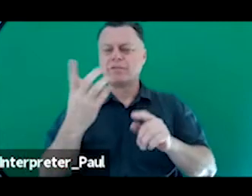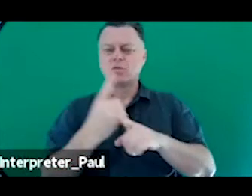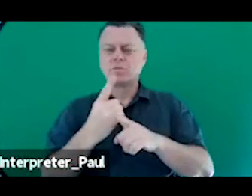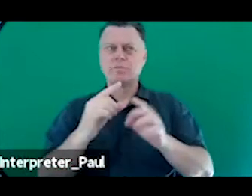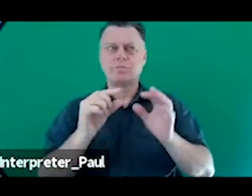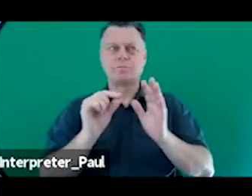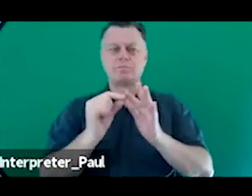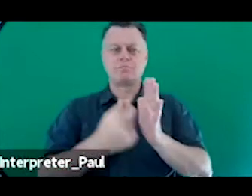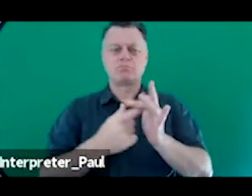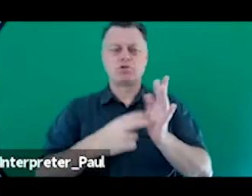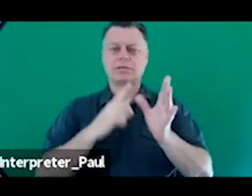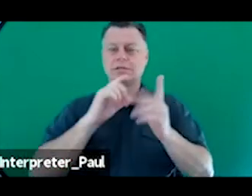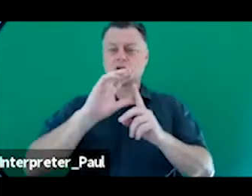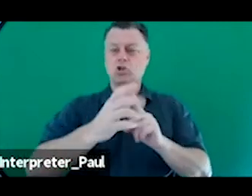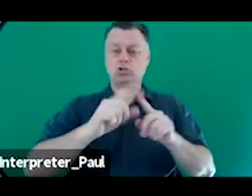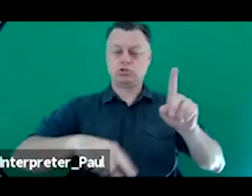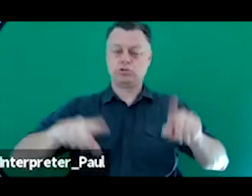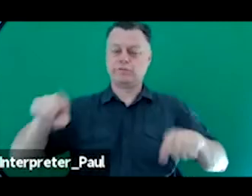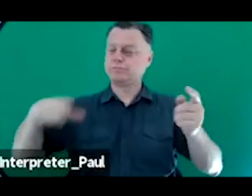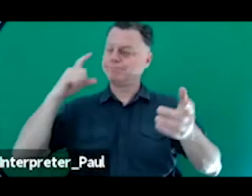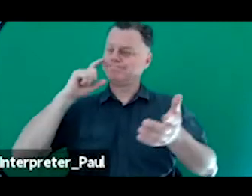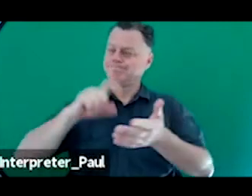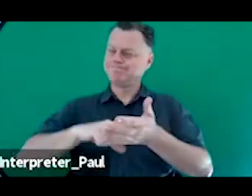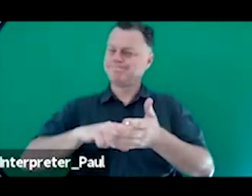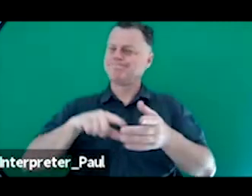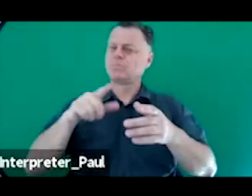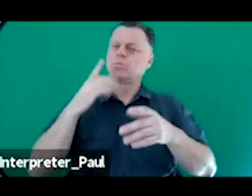“Cultural diversity must be acknowledged and addressed in accessibility provision.”